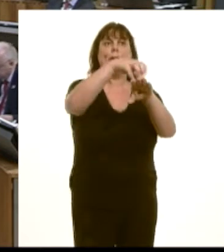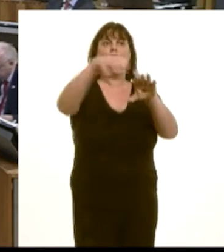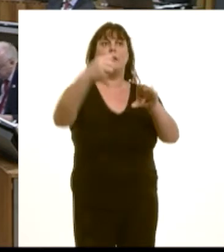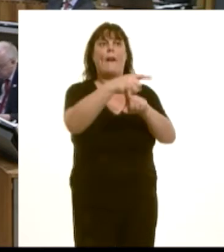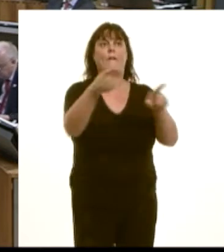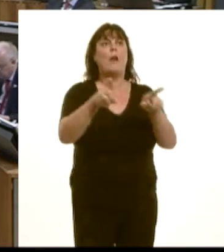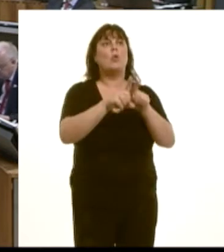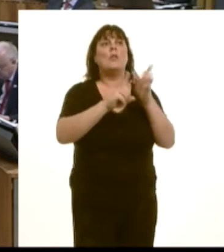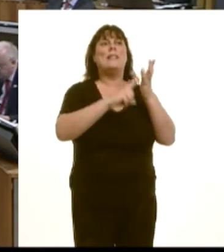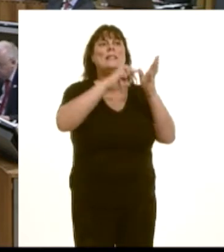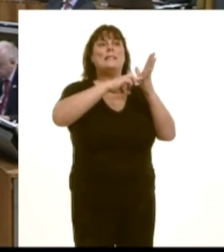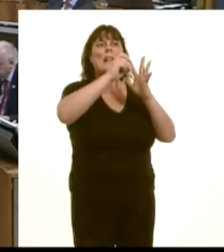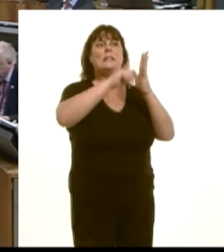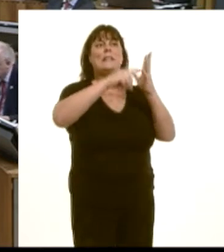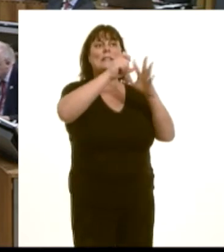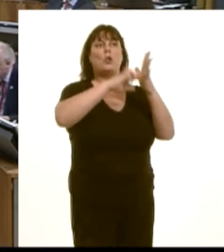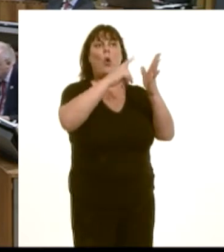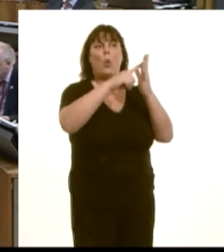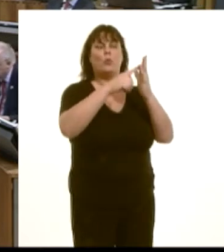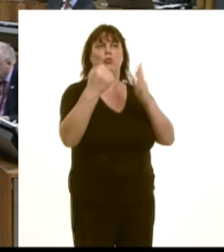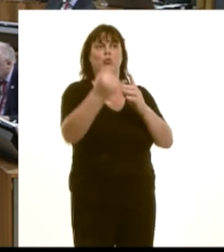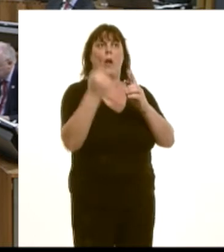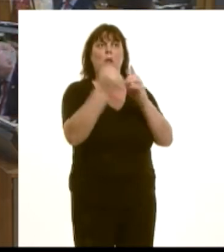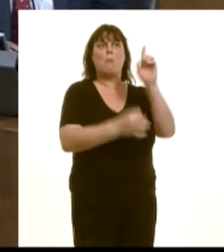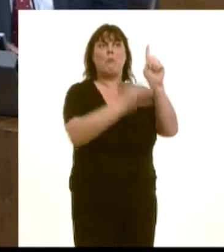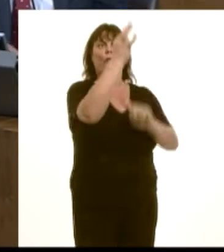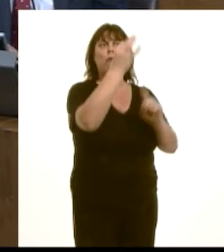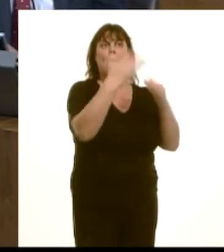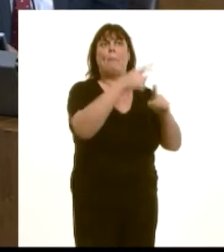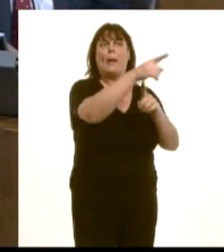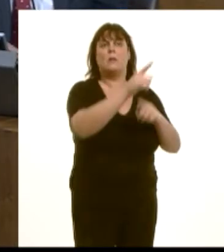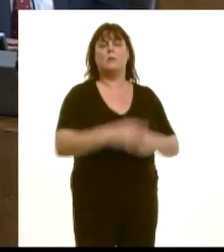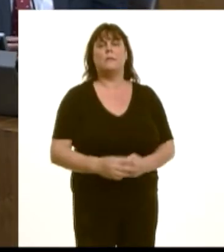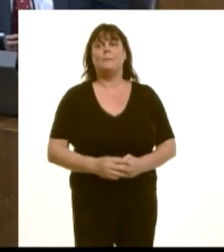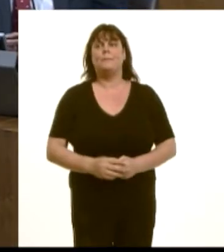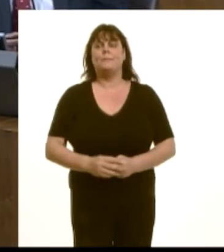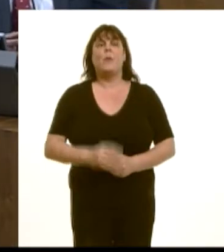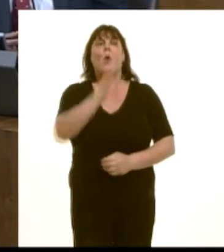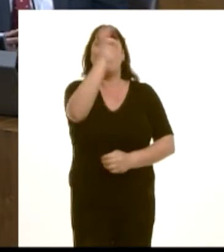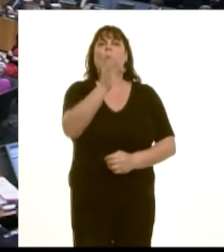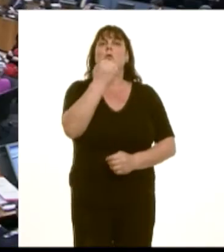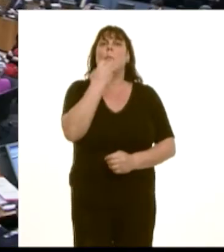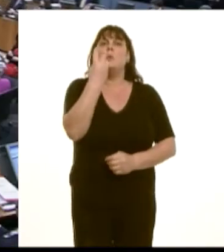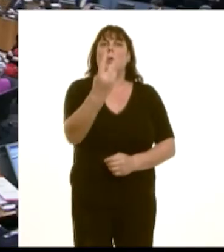Llandudno, which was completed this year. Byron Davies: 2. Will the First Minister outline